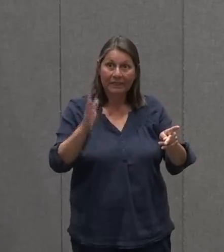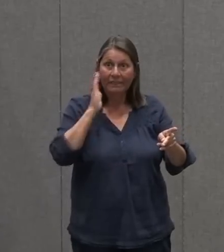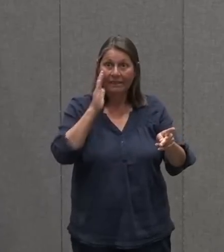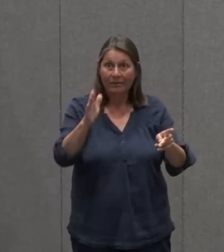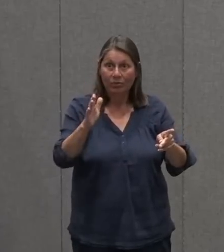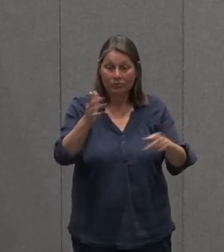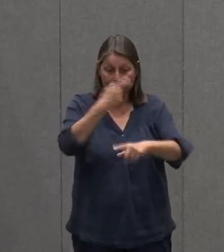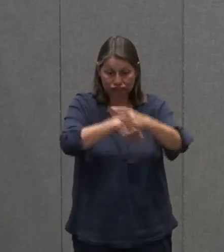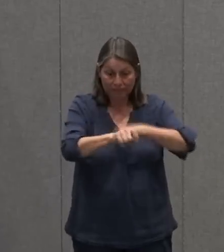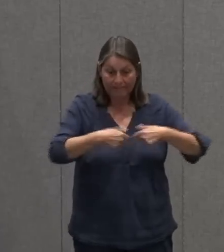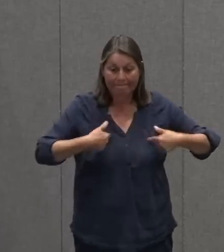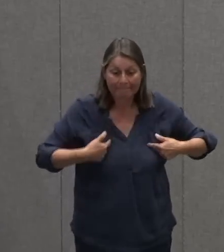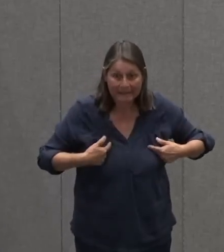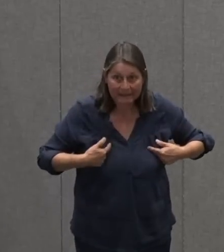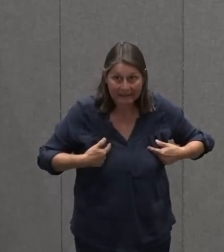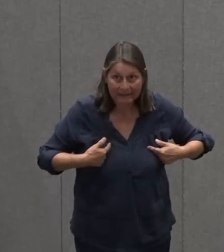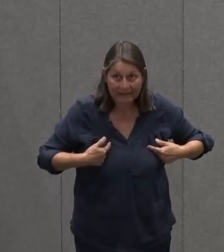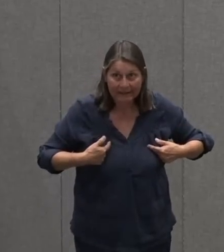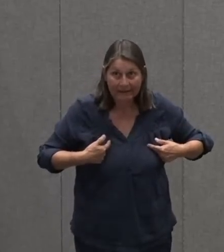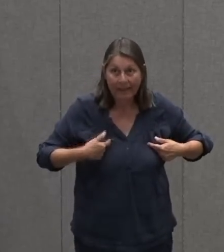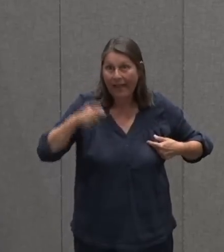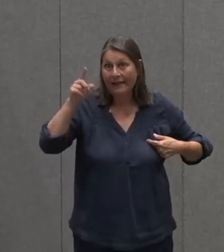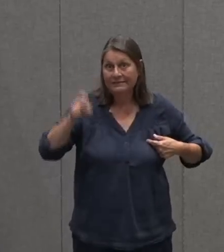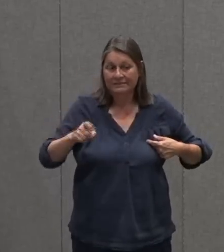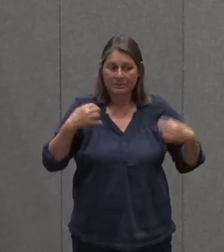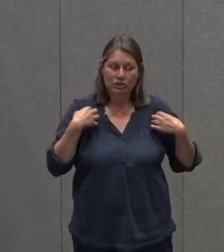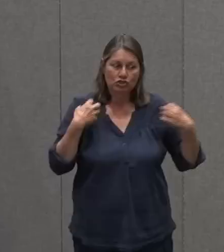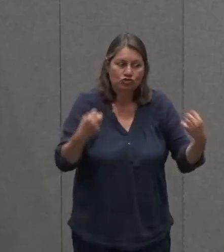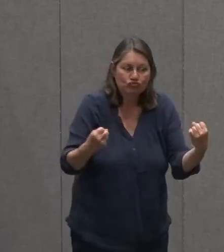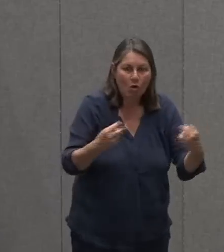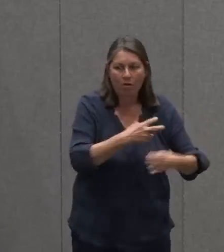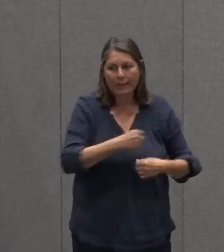has to be not just strong, but has to be smart.